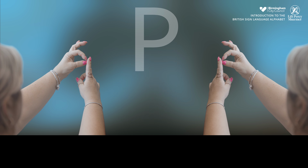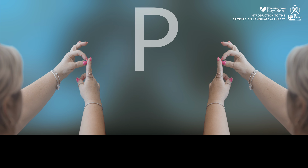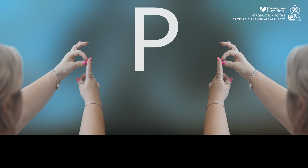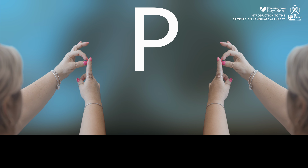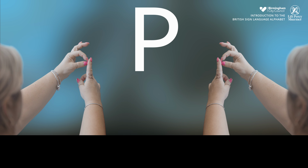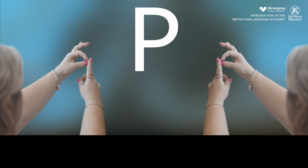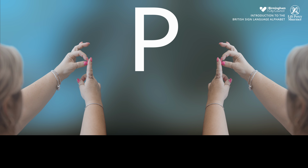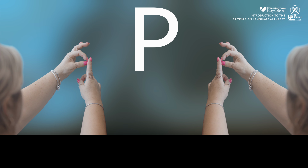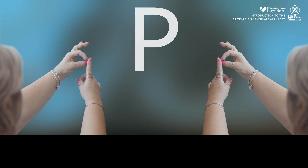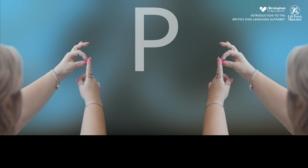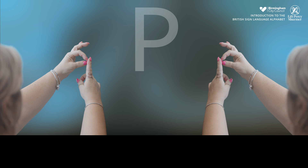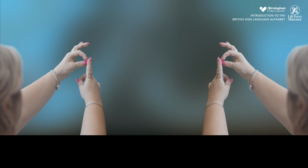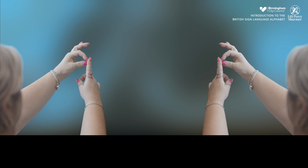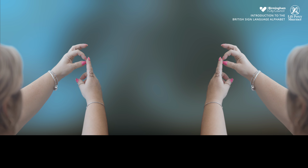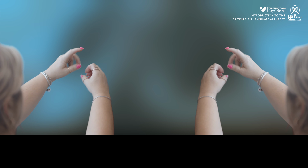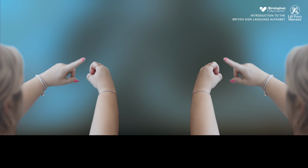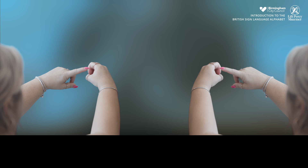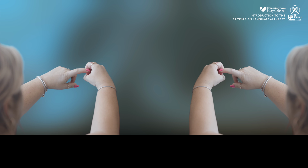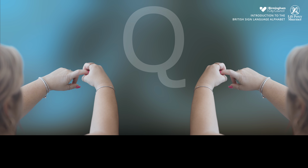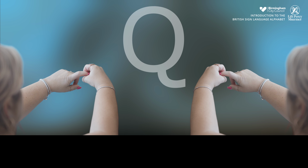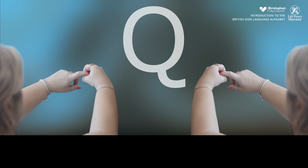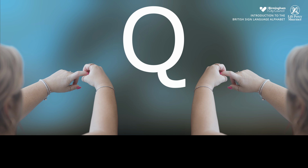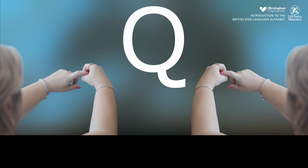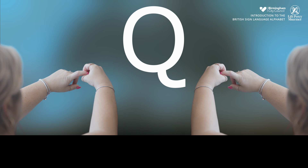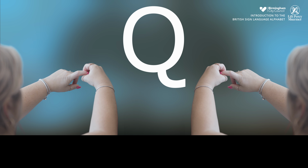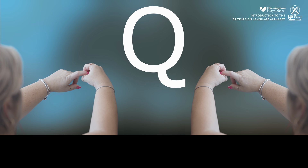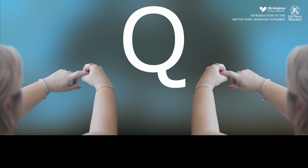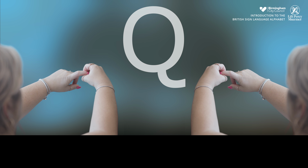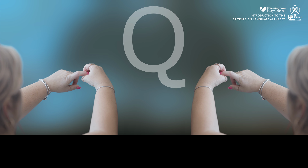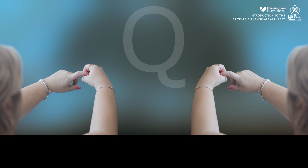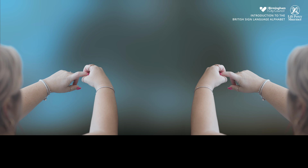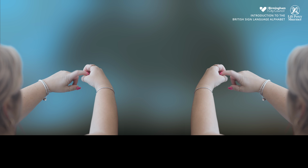P Q